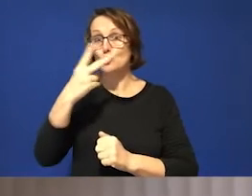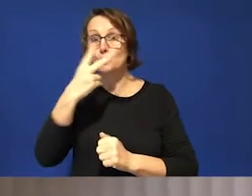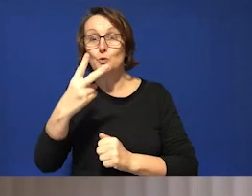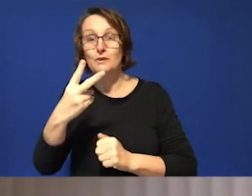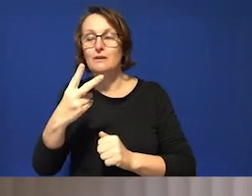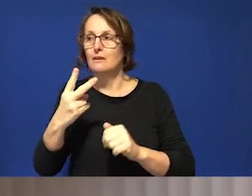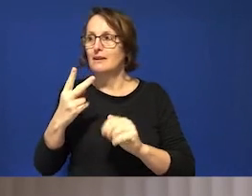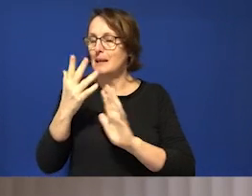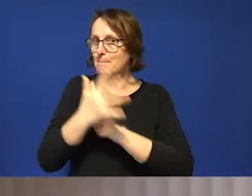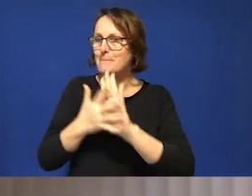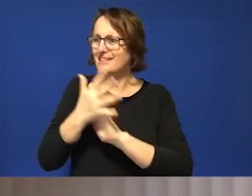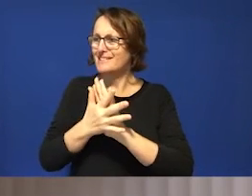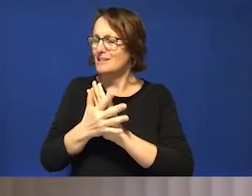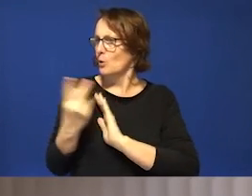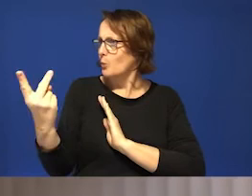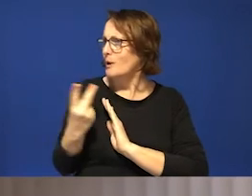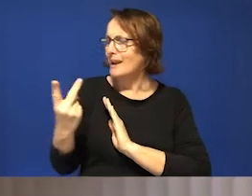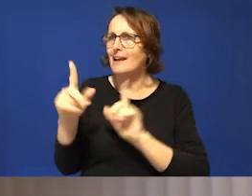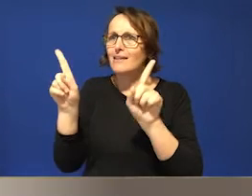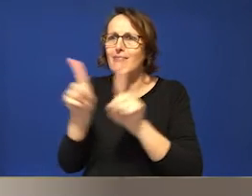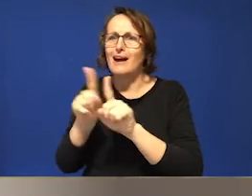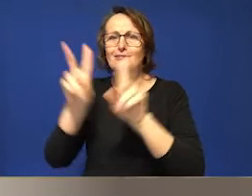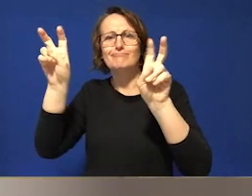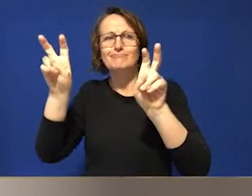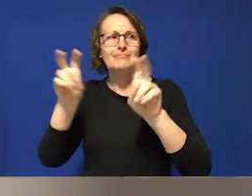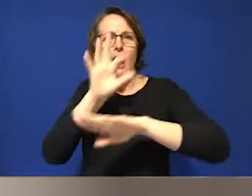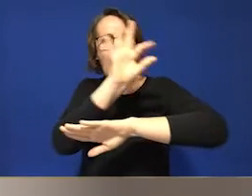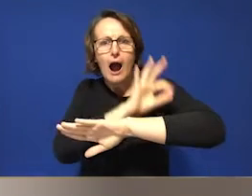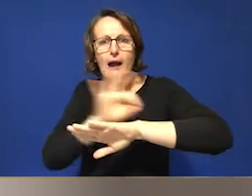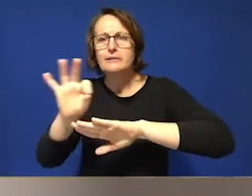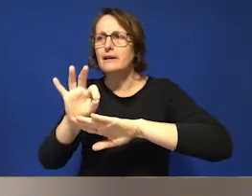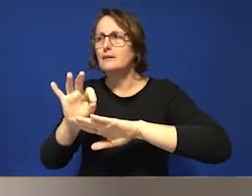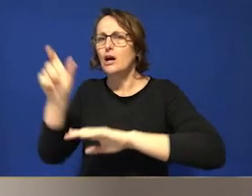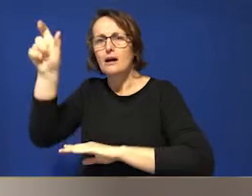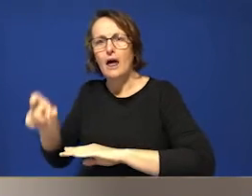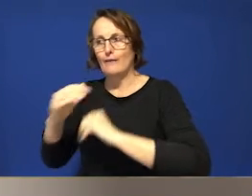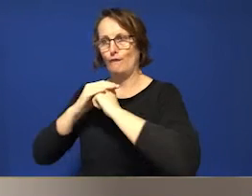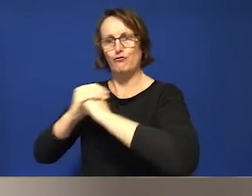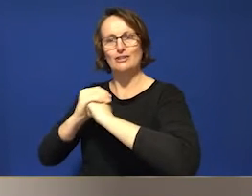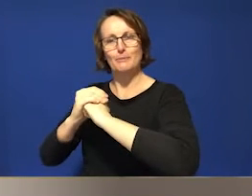Is this building of a, almost like a friendship, a client architect relationship,